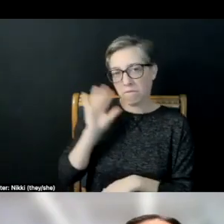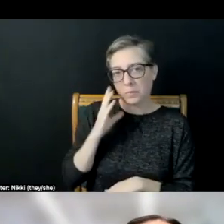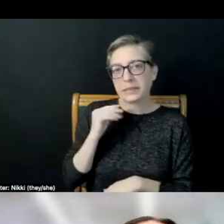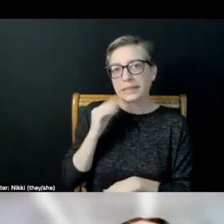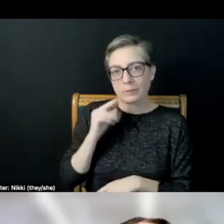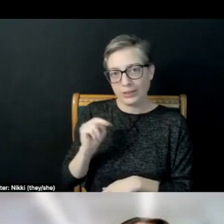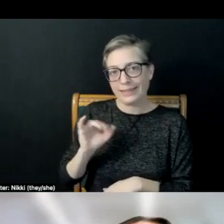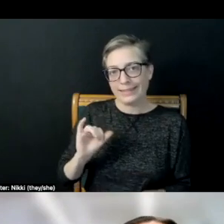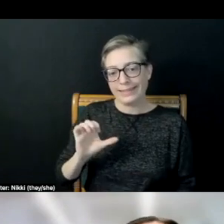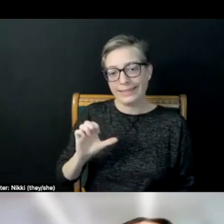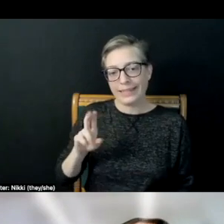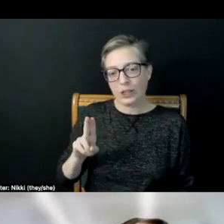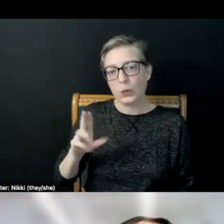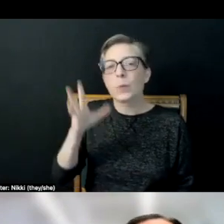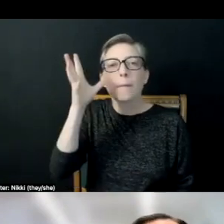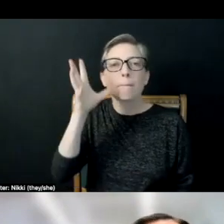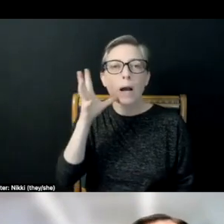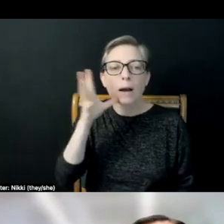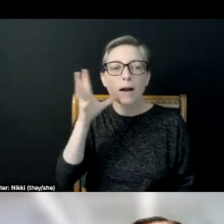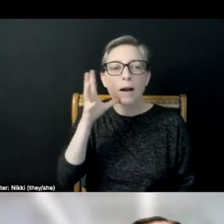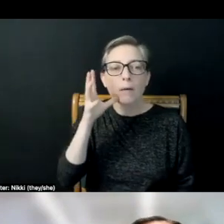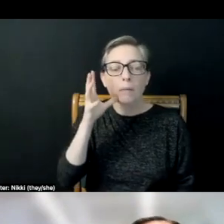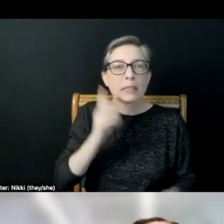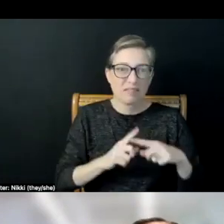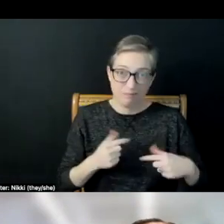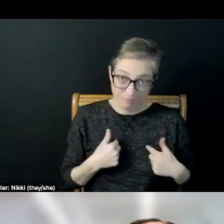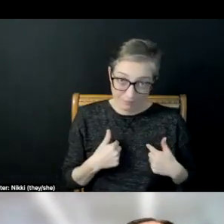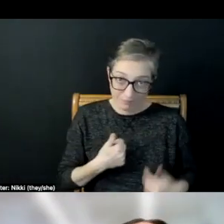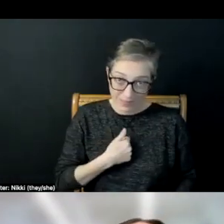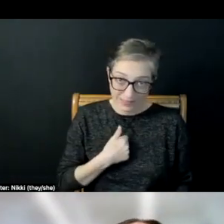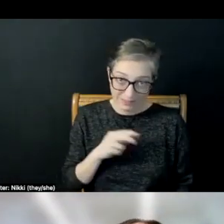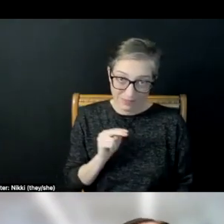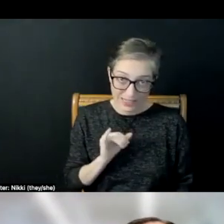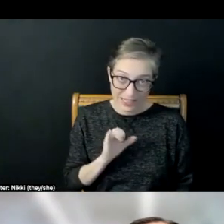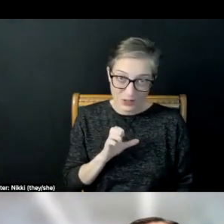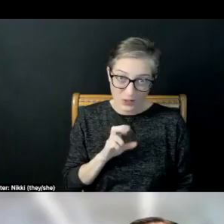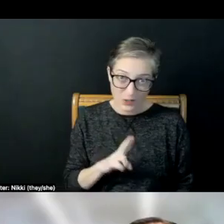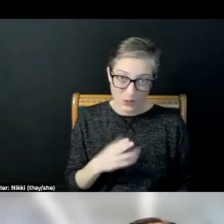I'm also a NICU baby and I wear a lot of different hats in the NICU space.